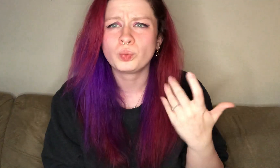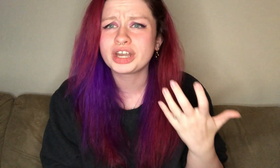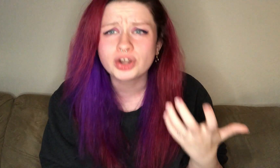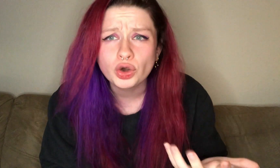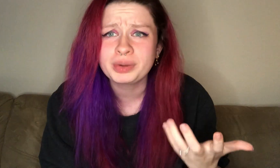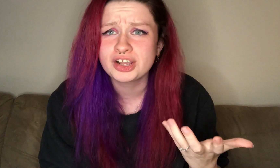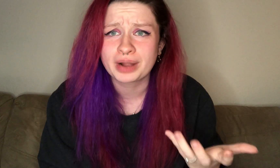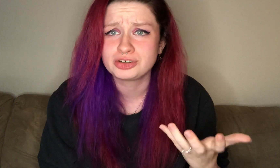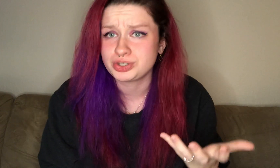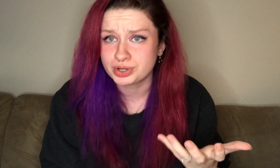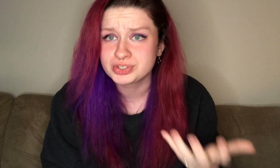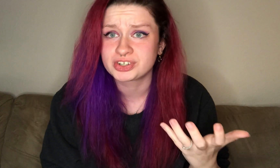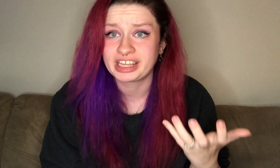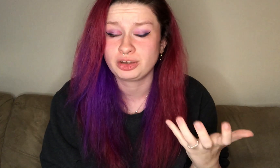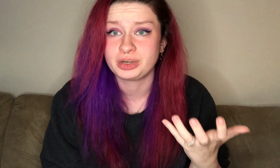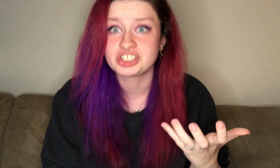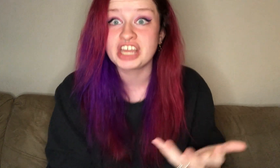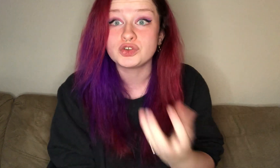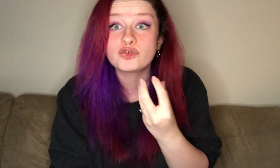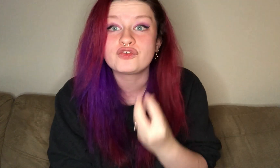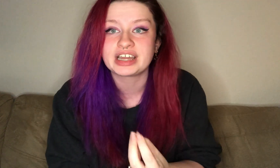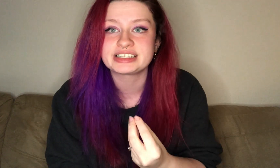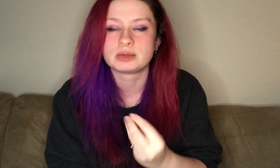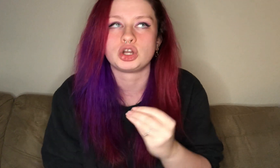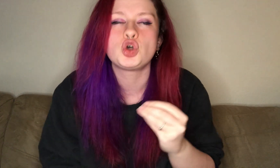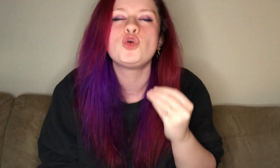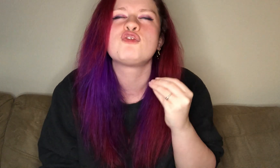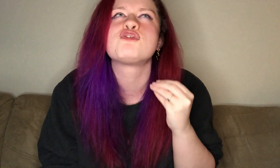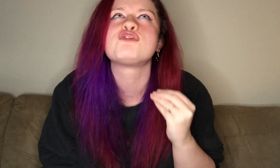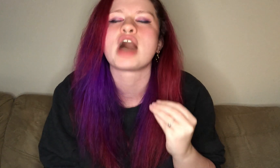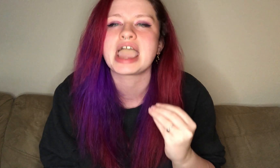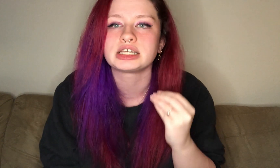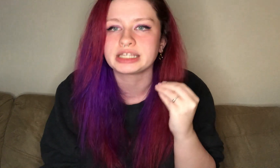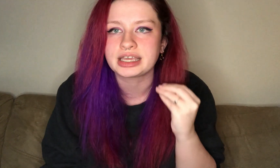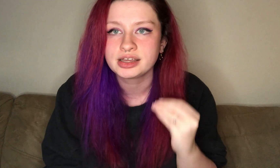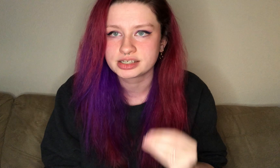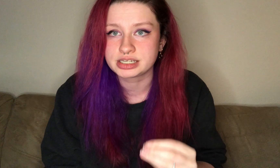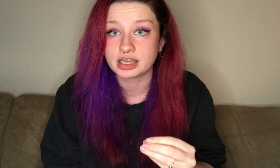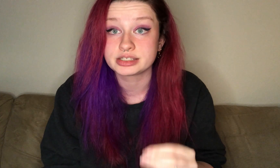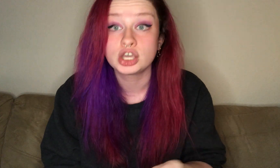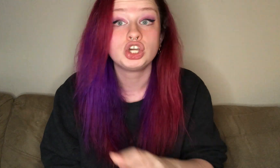when nobody around you knows your language and you find someone who finally does you